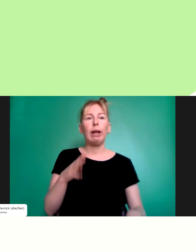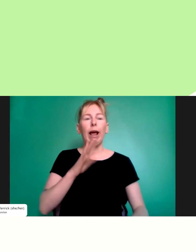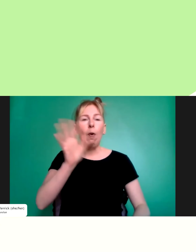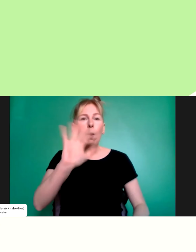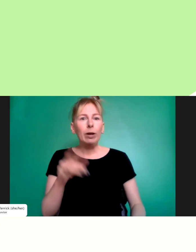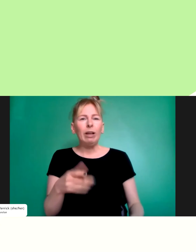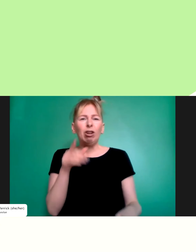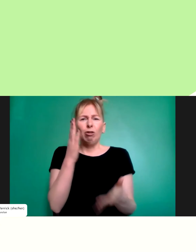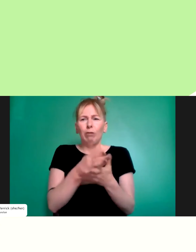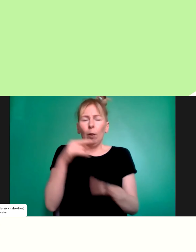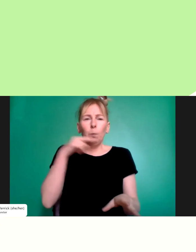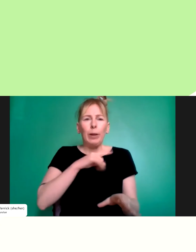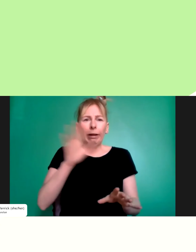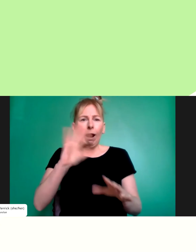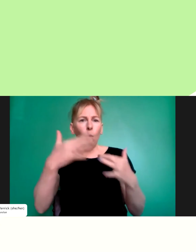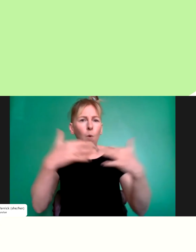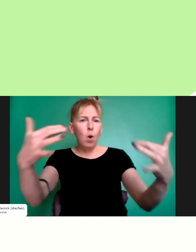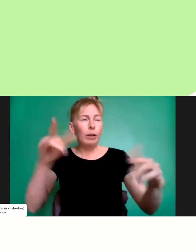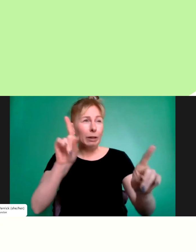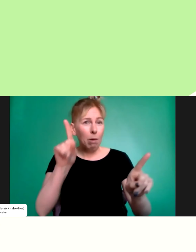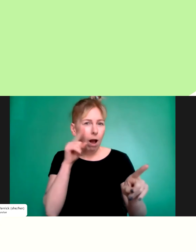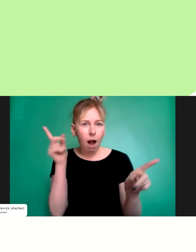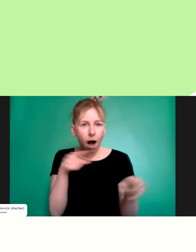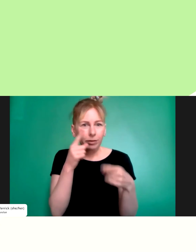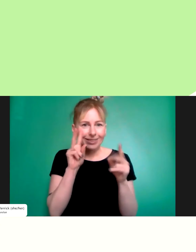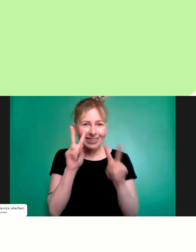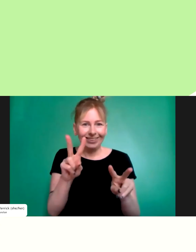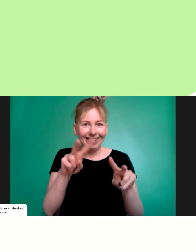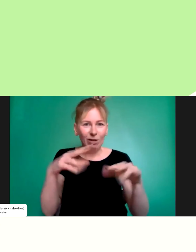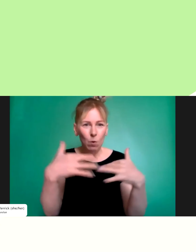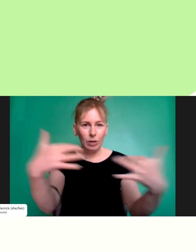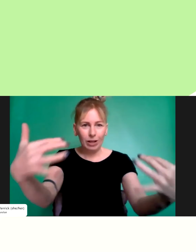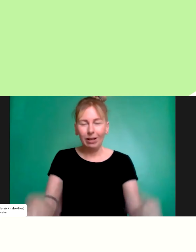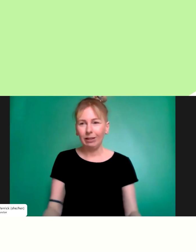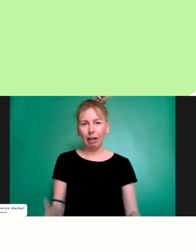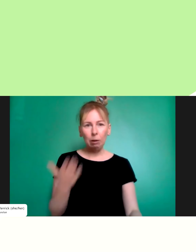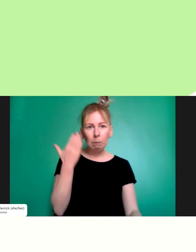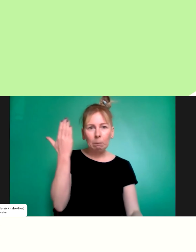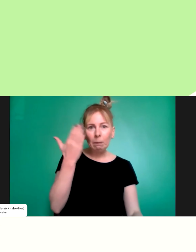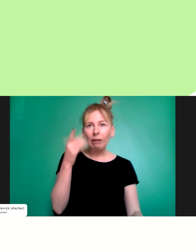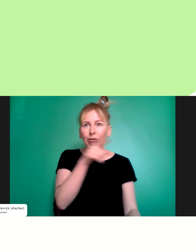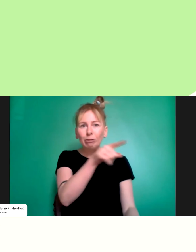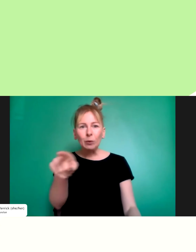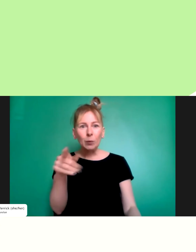you. So I'm just imagining you all out there. But thanks for joining us for this. So we're